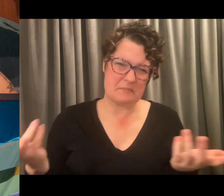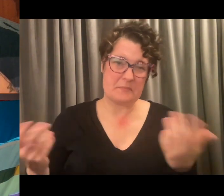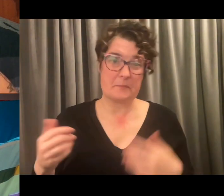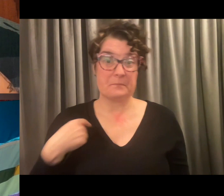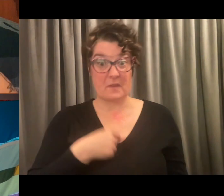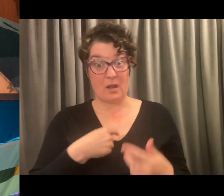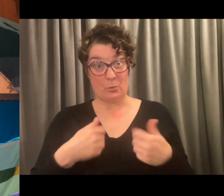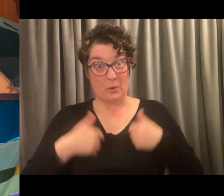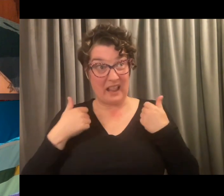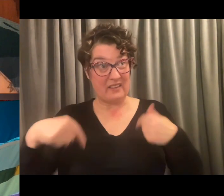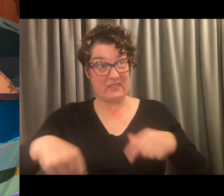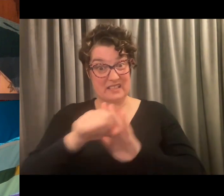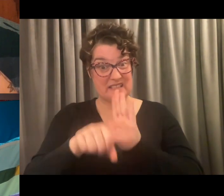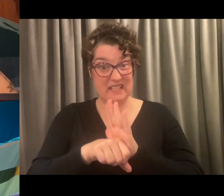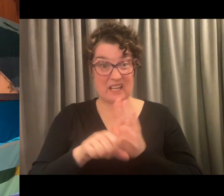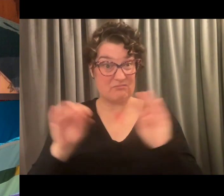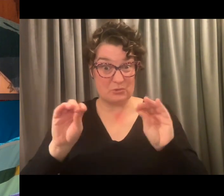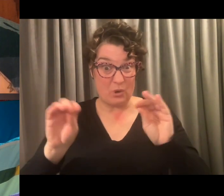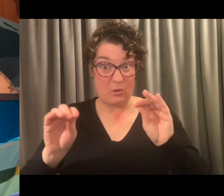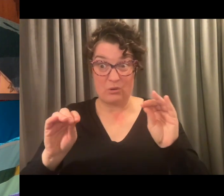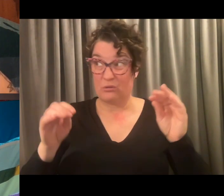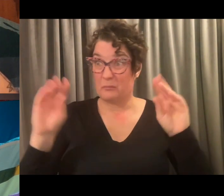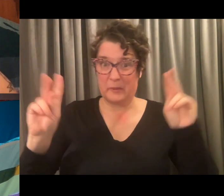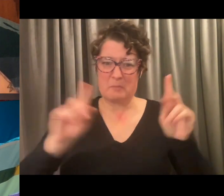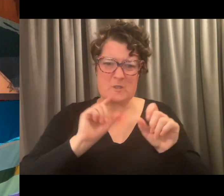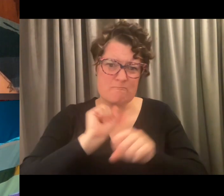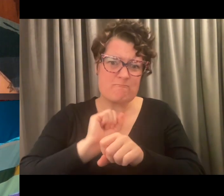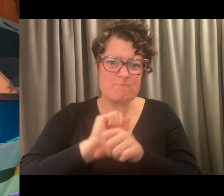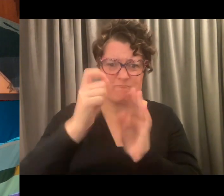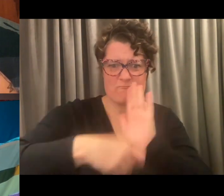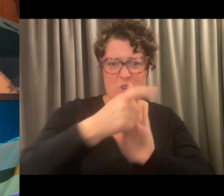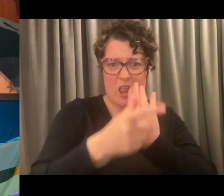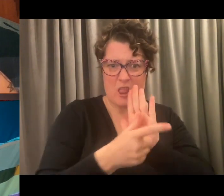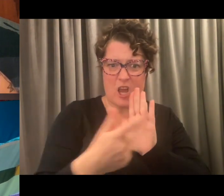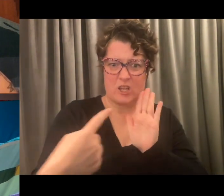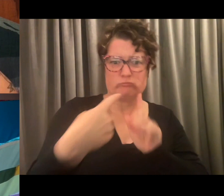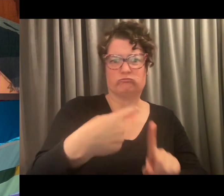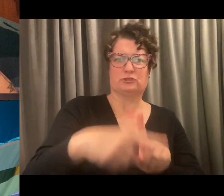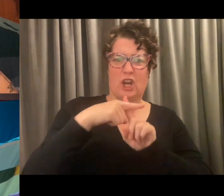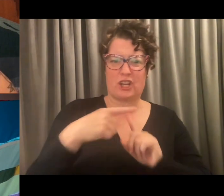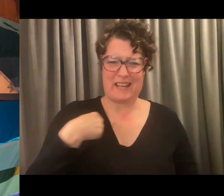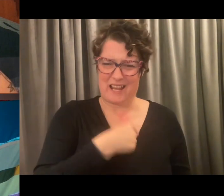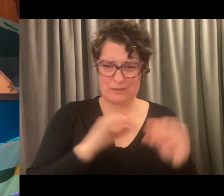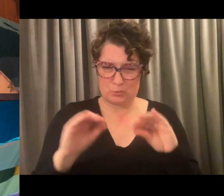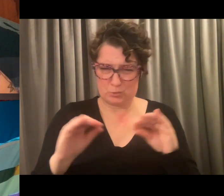pushed through about this, but that the students were always, they were amazing.